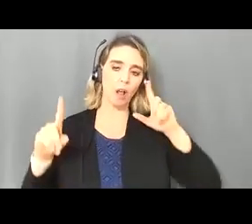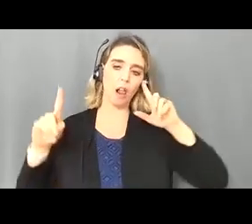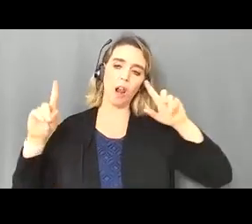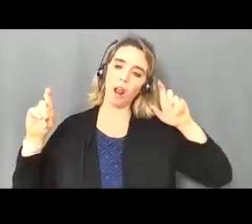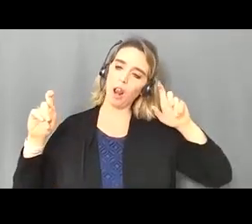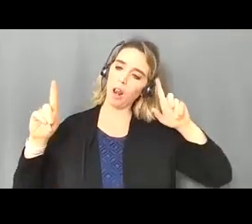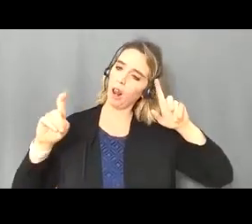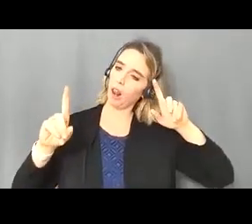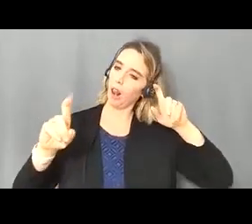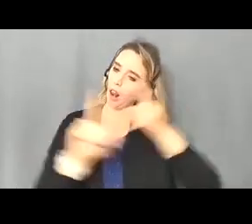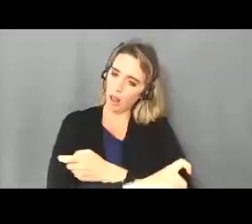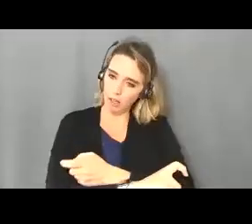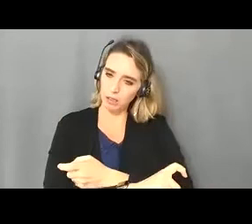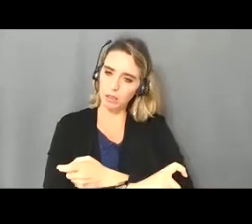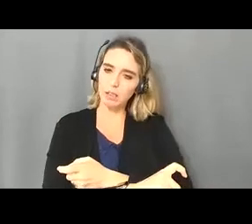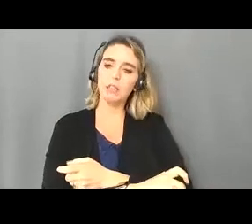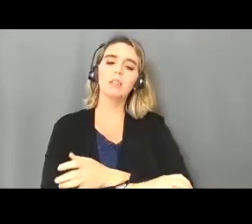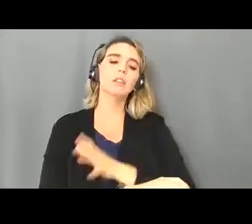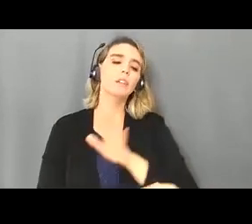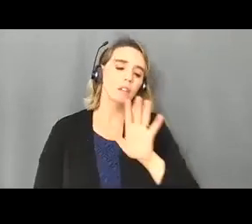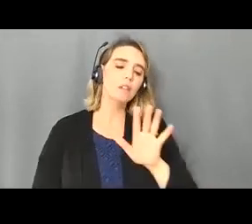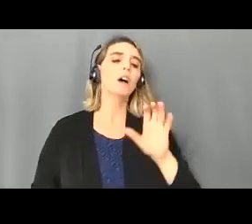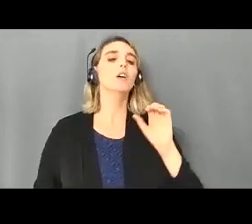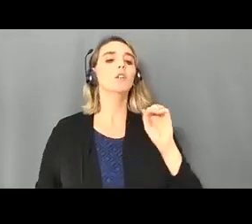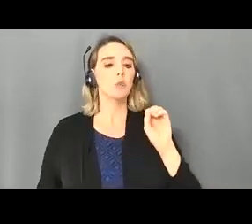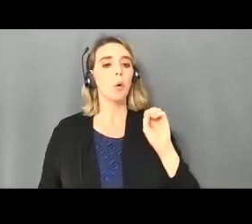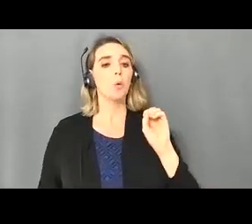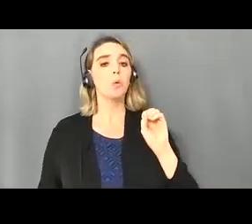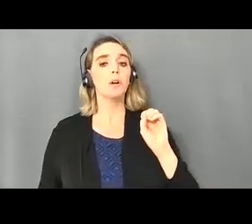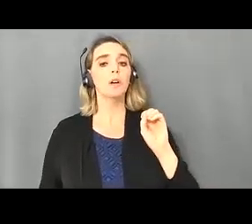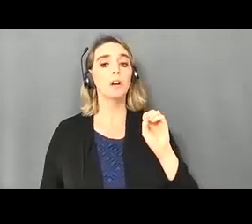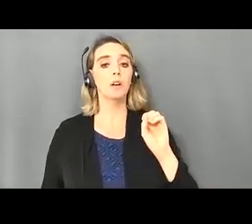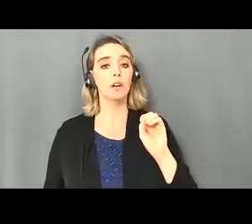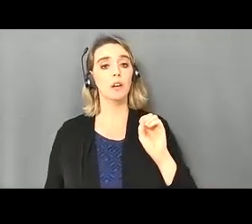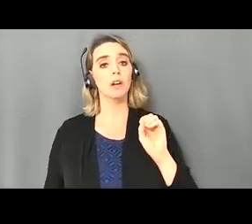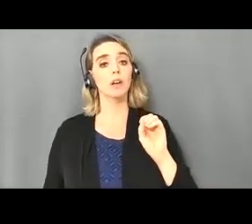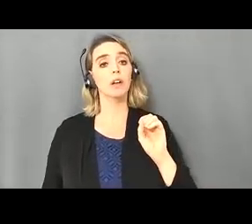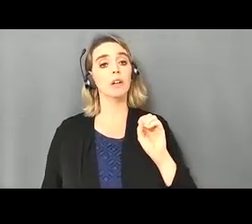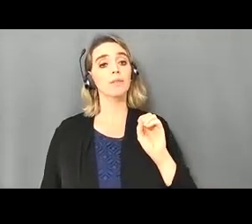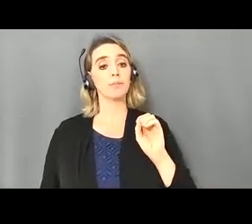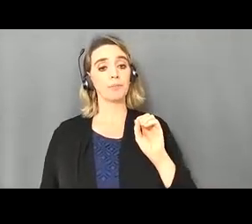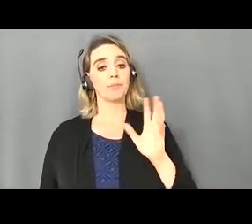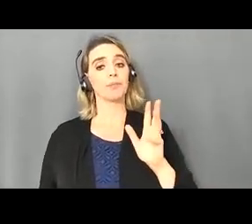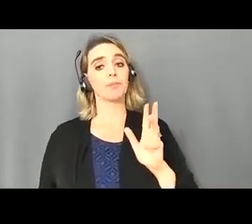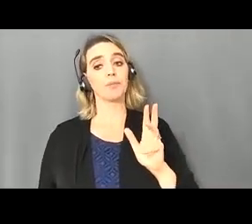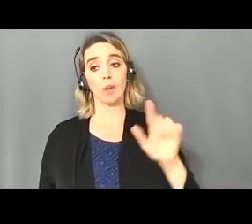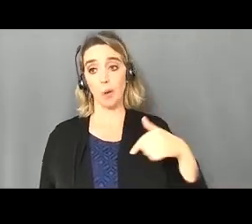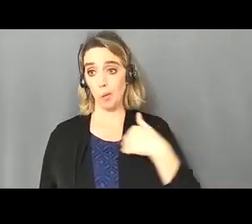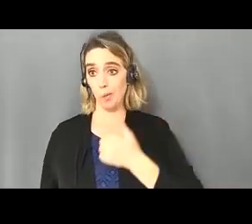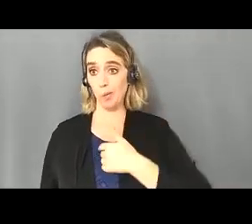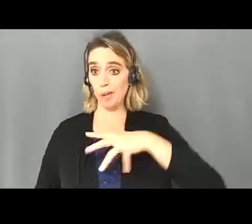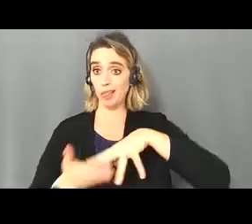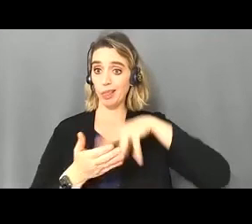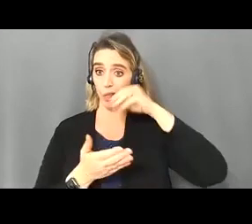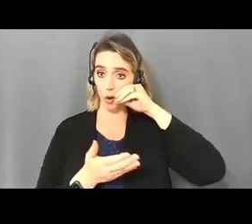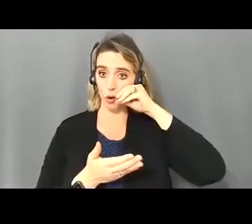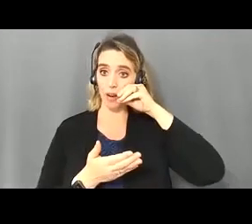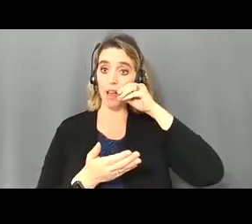And so when we were building our models, we really learned early on that finding trusted information and support